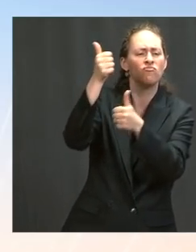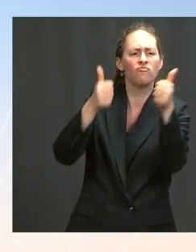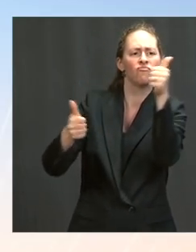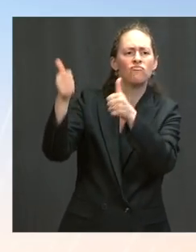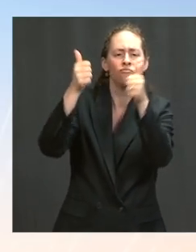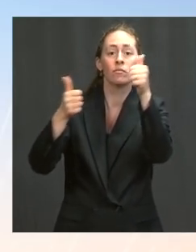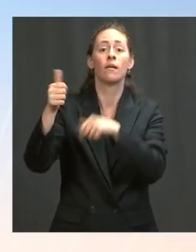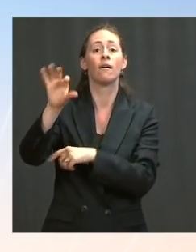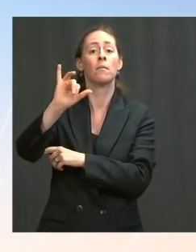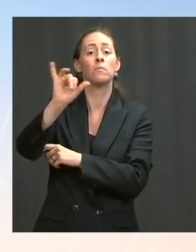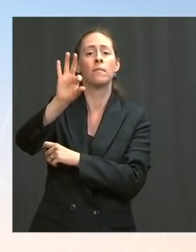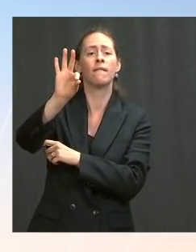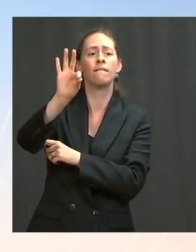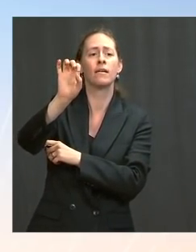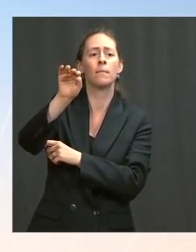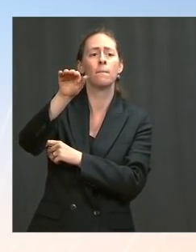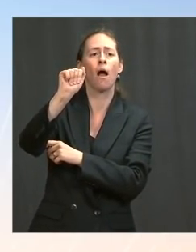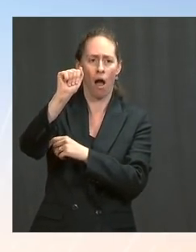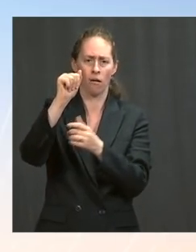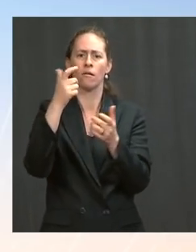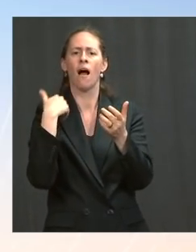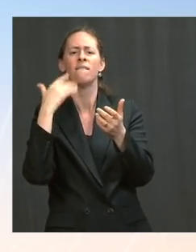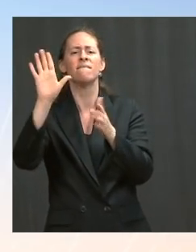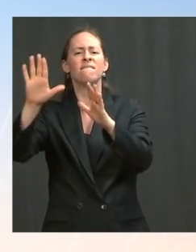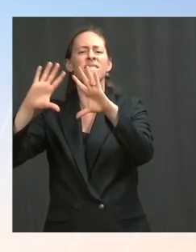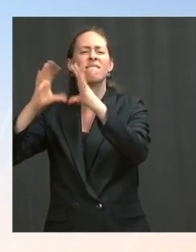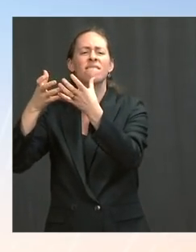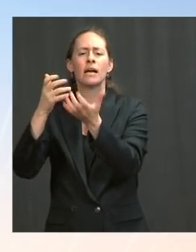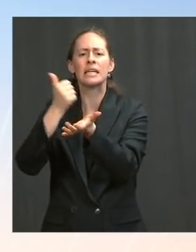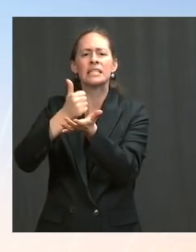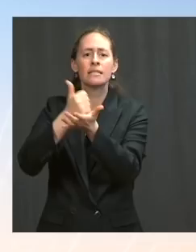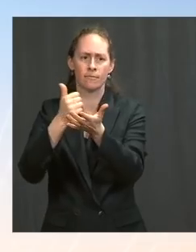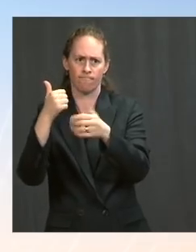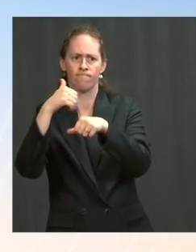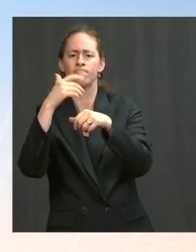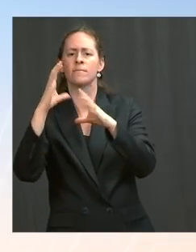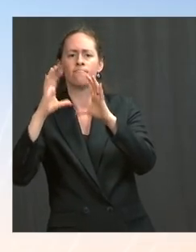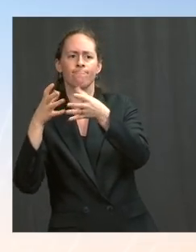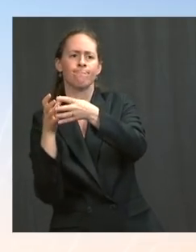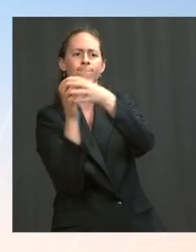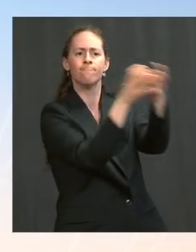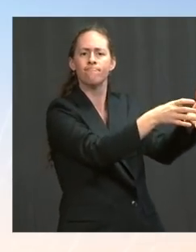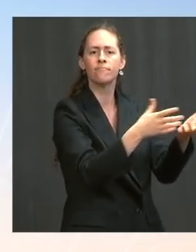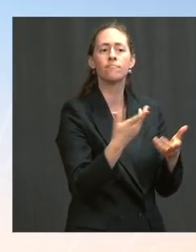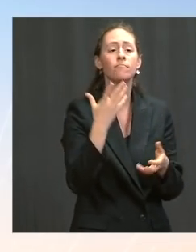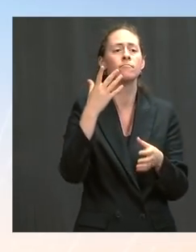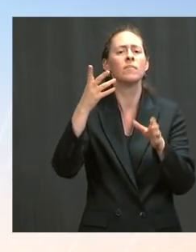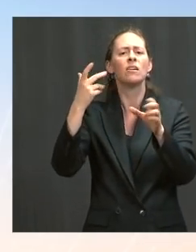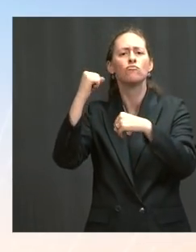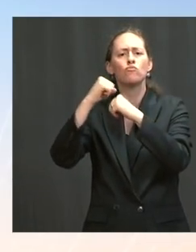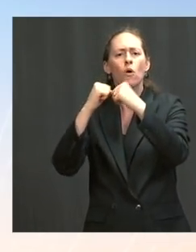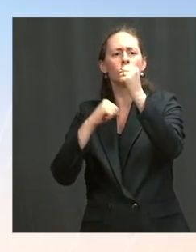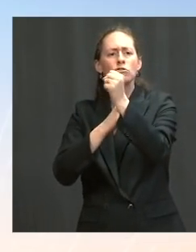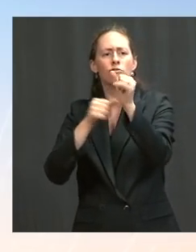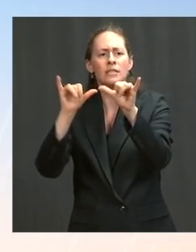as well as building science experts, structural engineers, and geotechnical experts to support search-and-rescue operations,